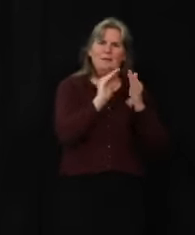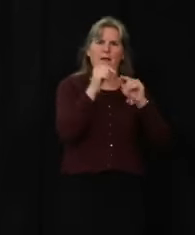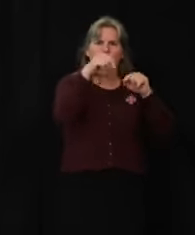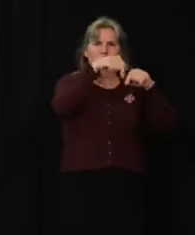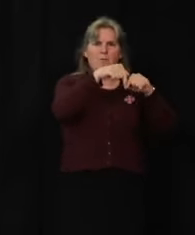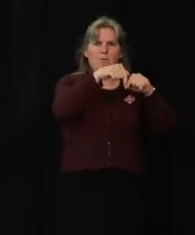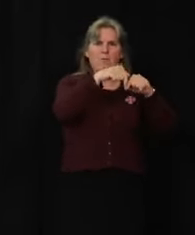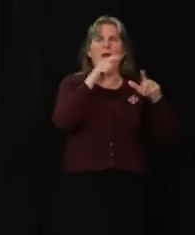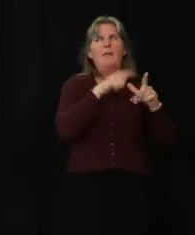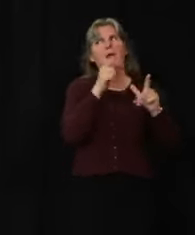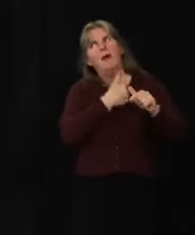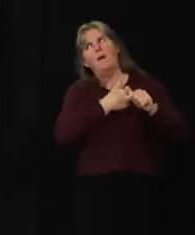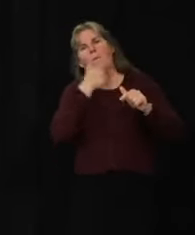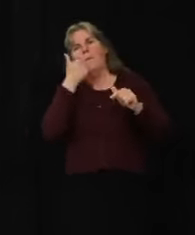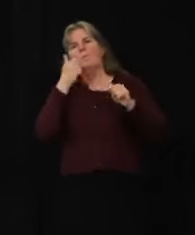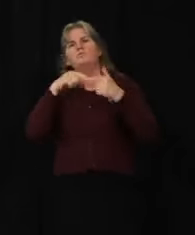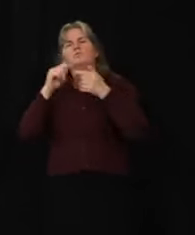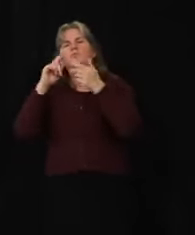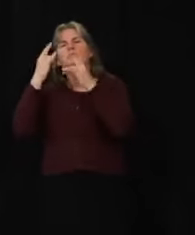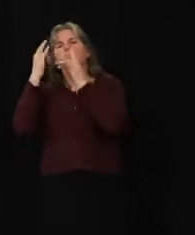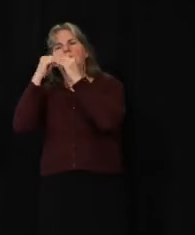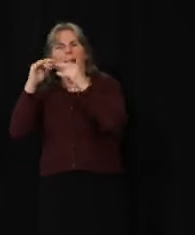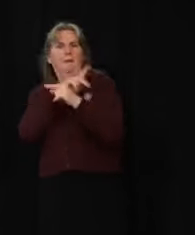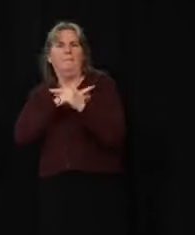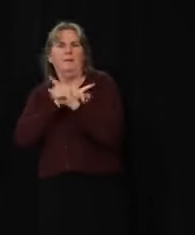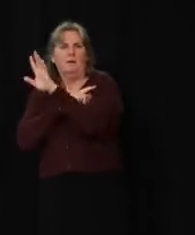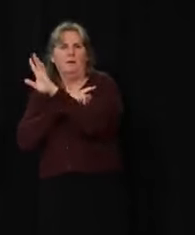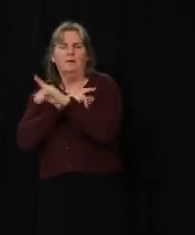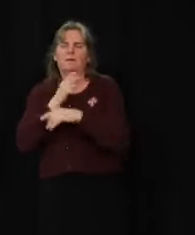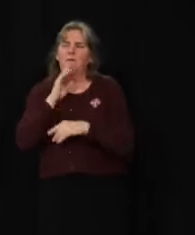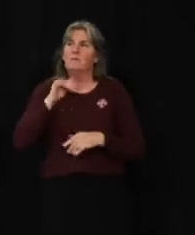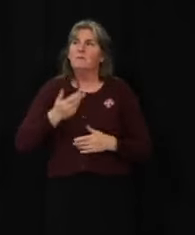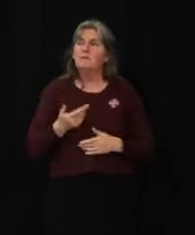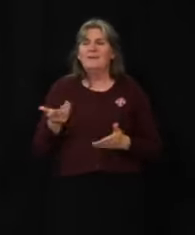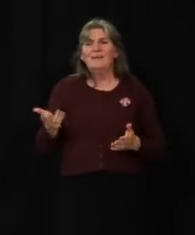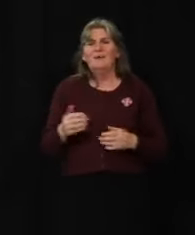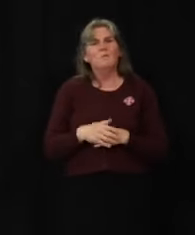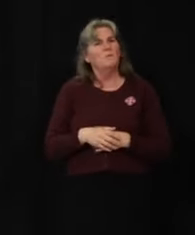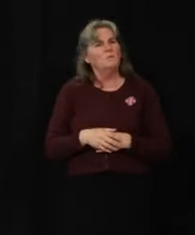today. We will move now to